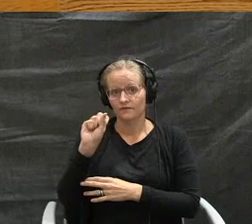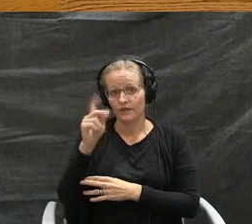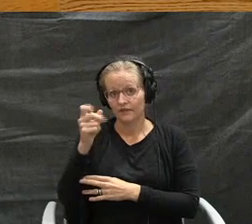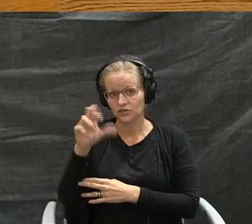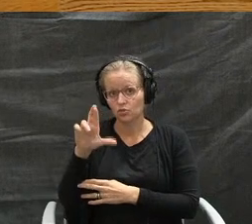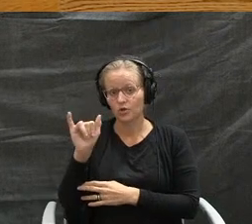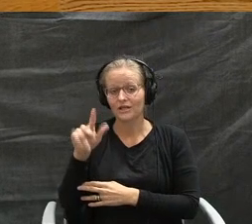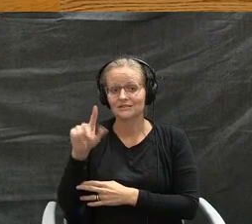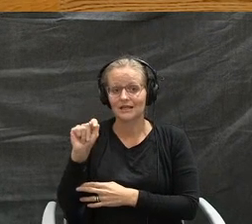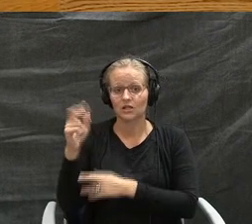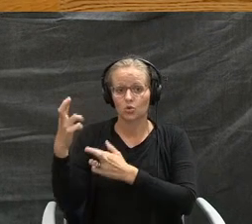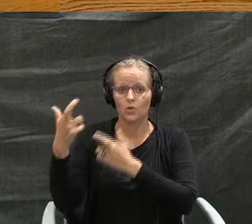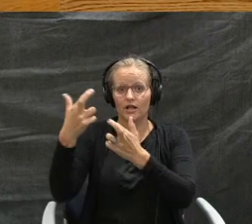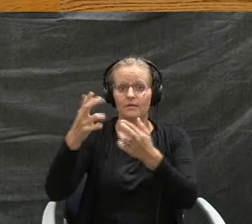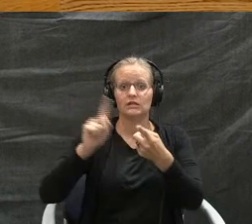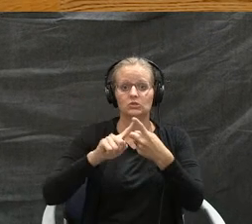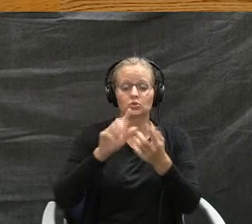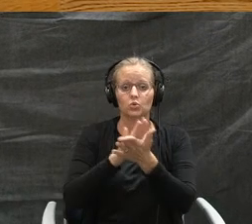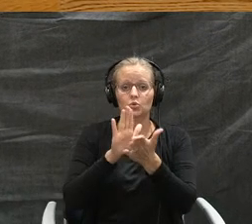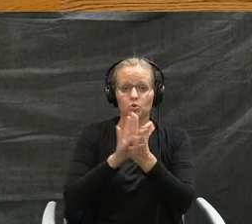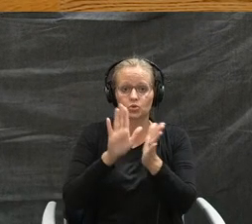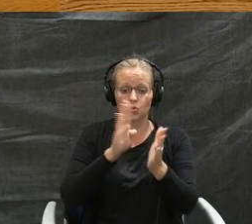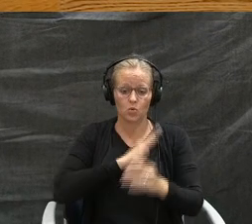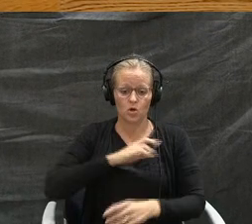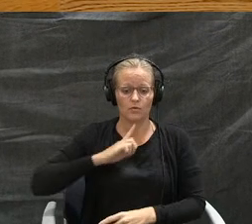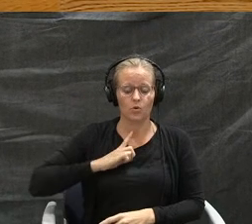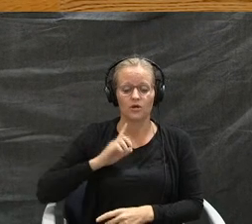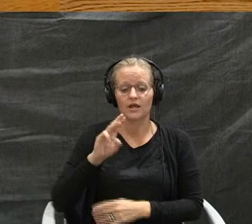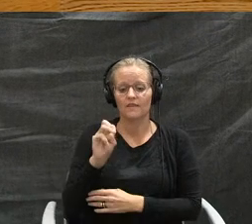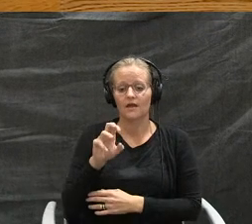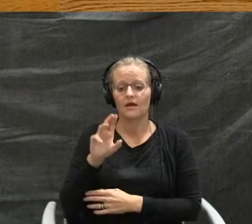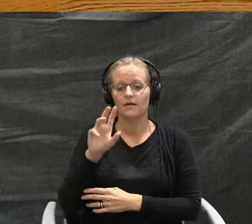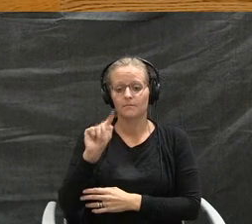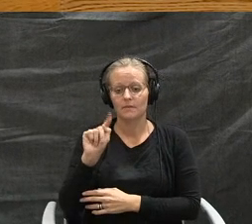That the Minne Tonka reopening plan will be the base learning